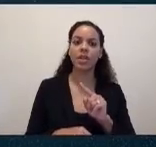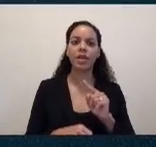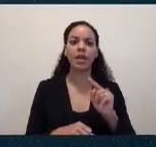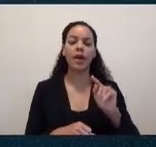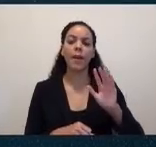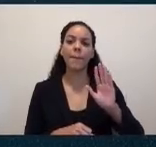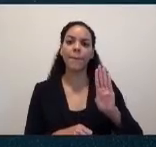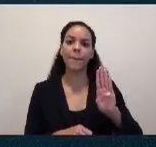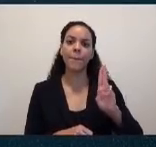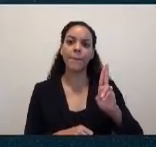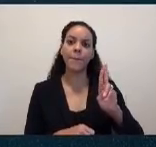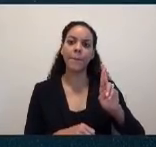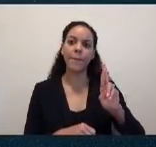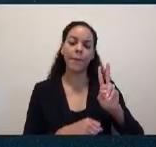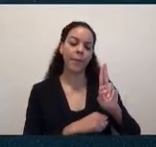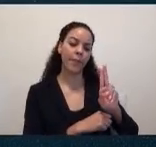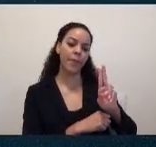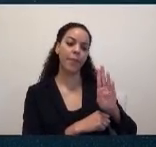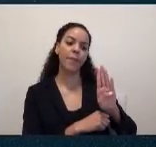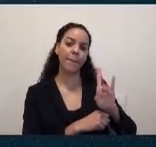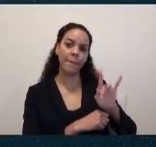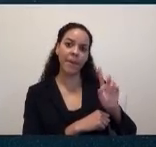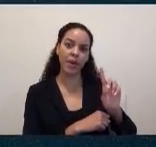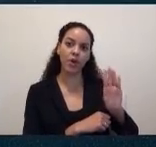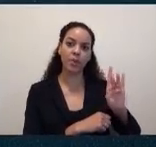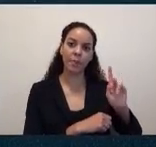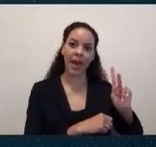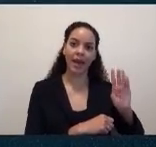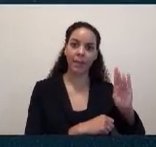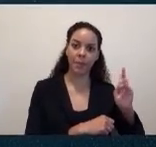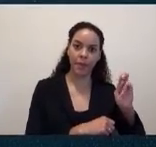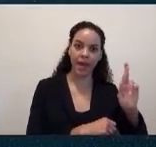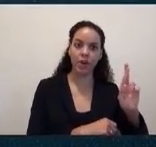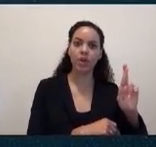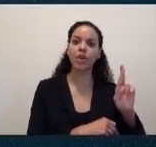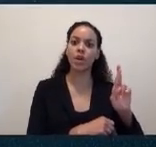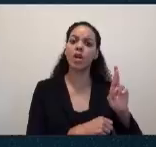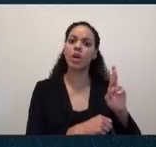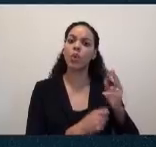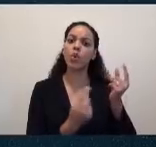do to ensure that others don't have to go without paid leave when they need it?